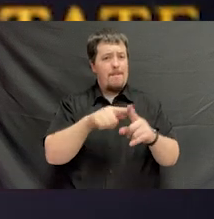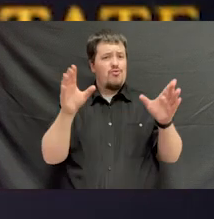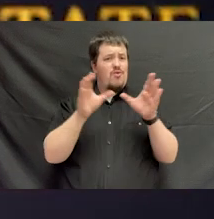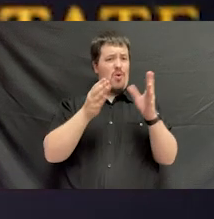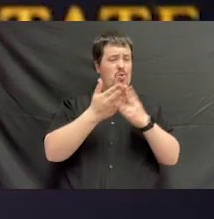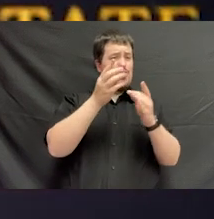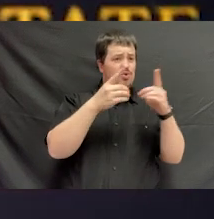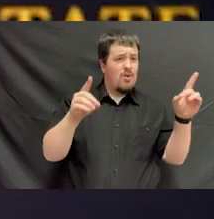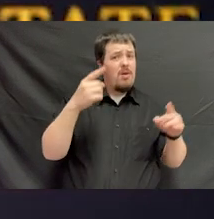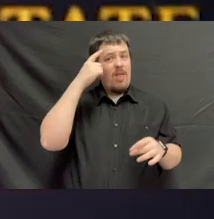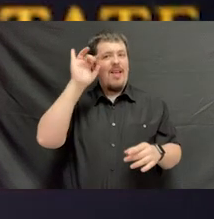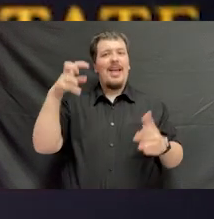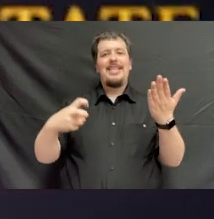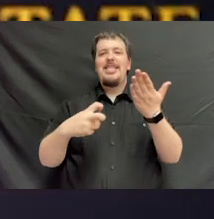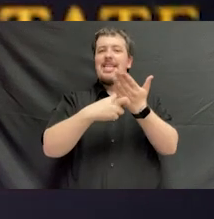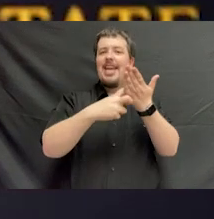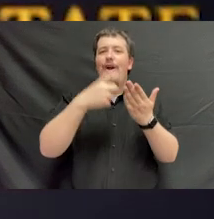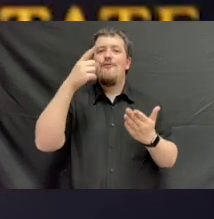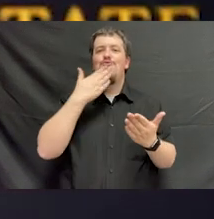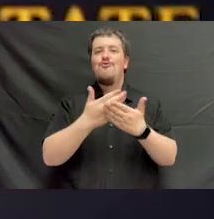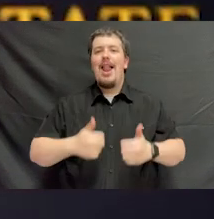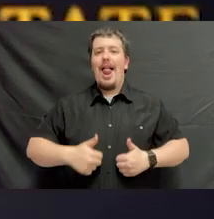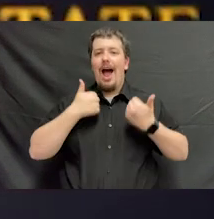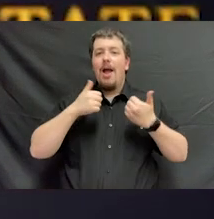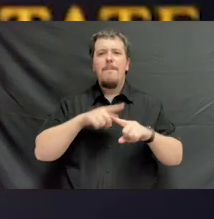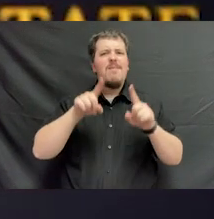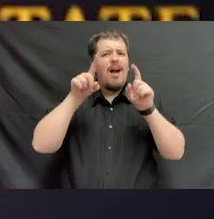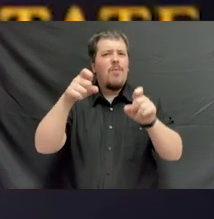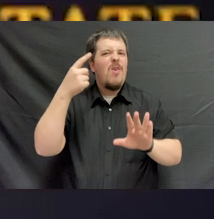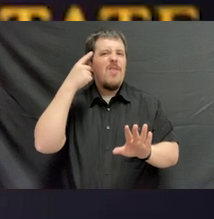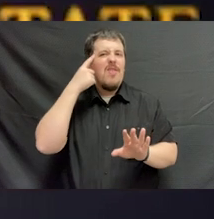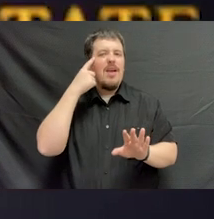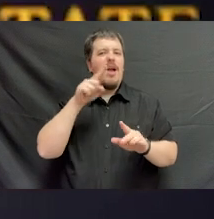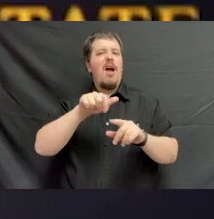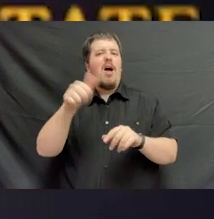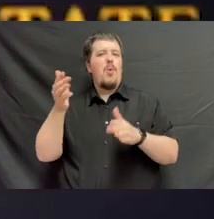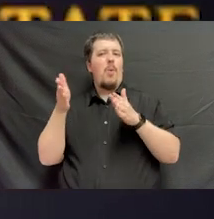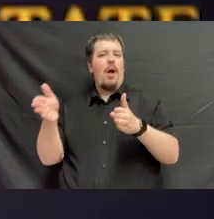you may think of it as the tickets to a good laugh". Well, let me ask you to think of it as an alternative.